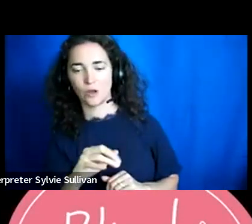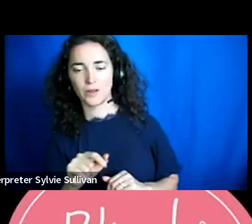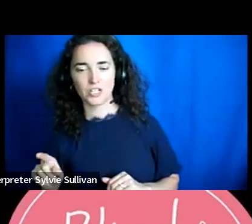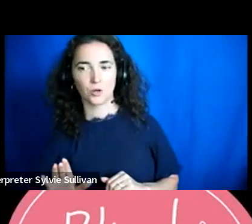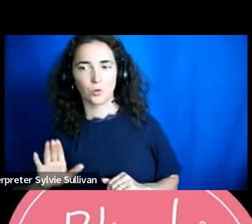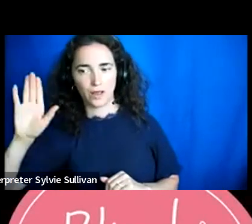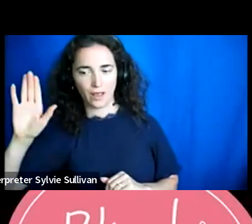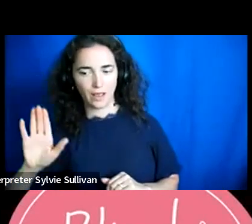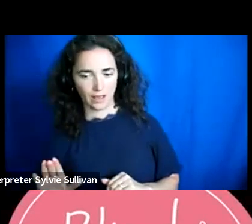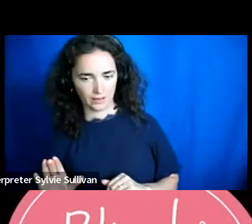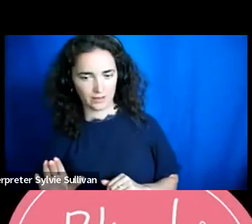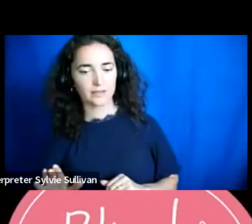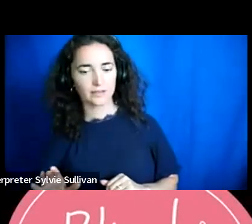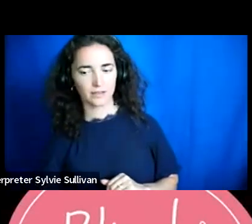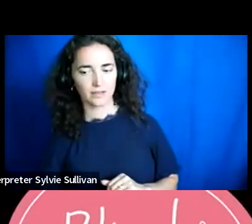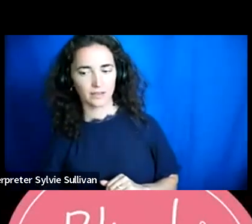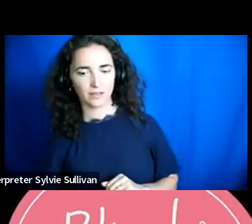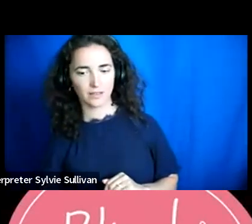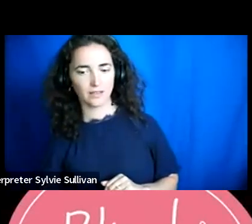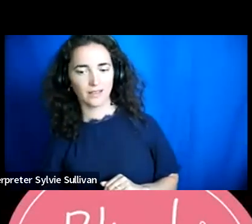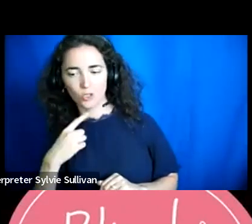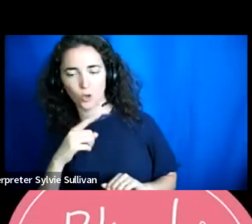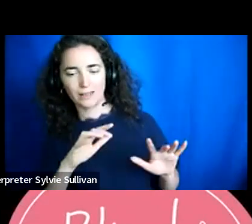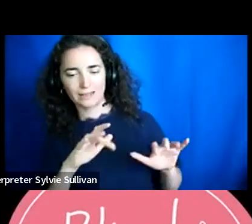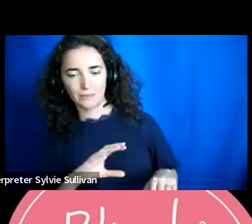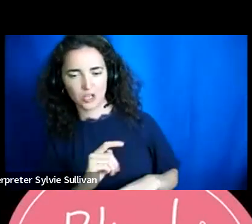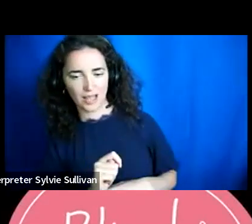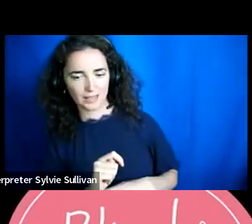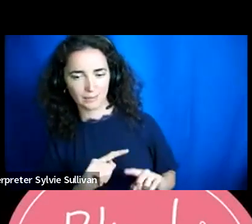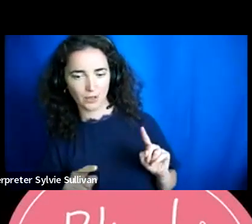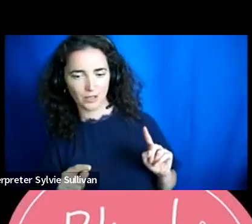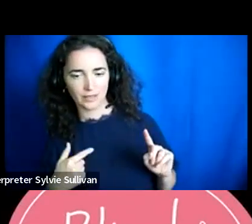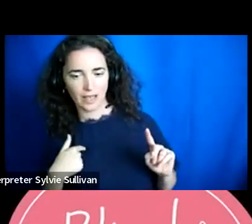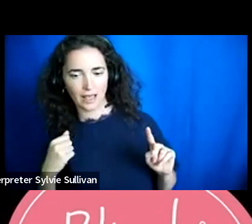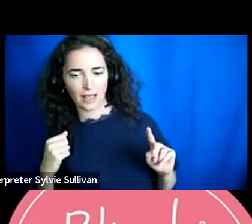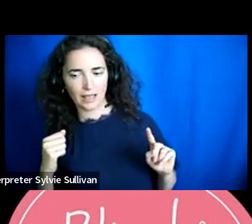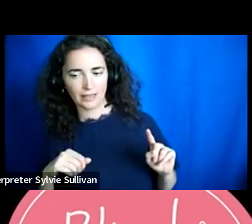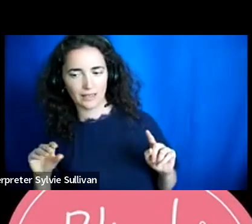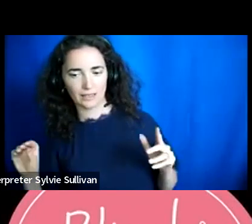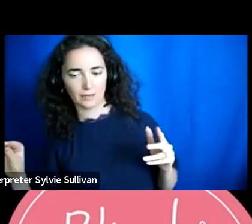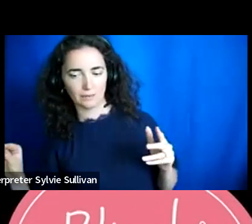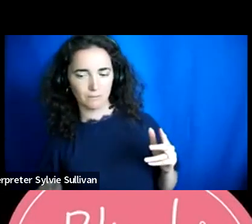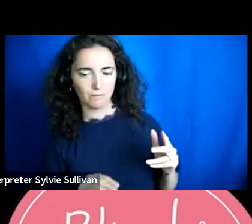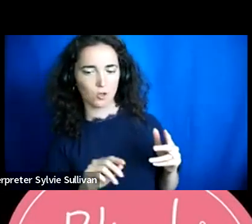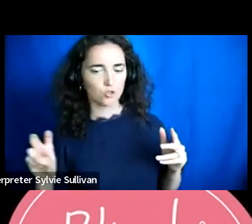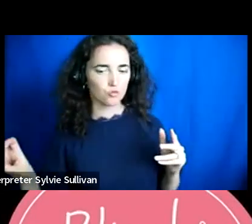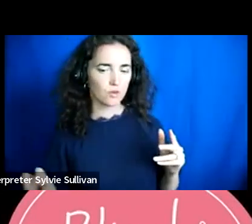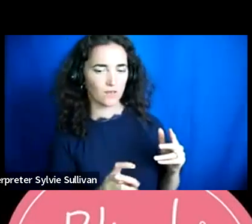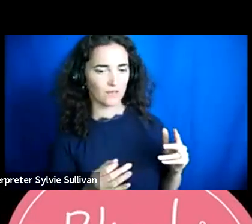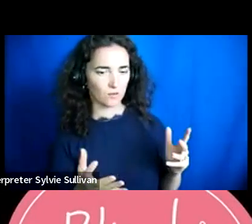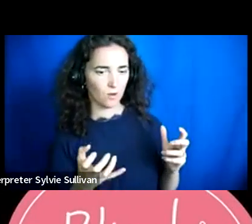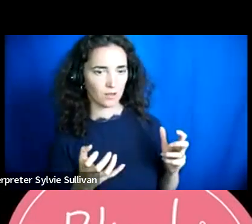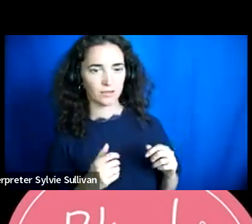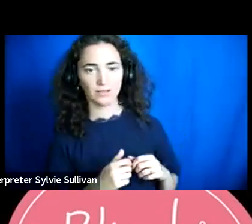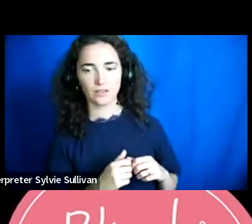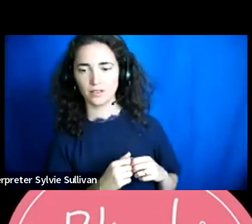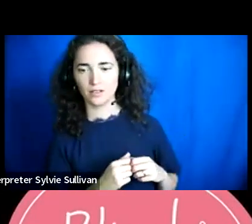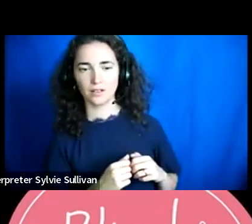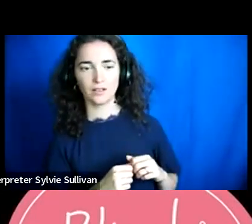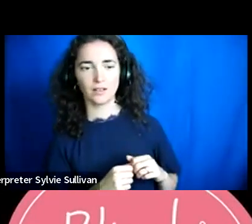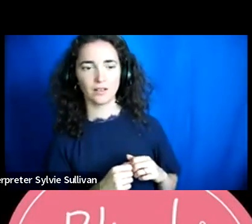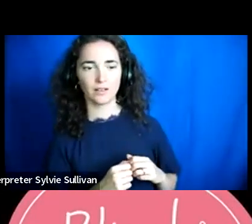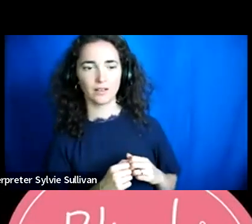I had advice to chat, but I can move for over if